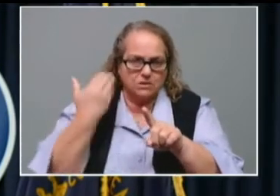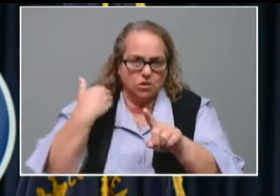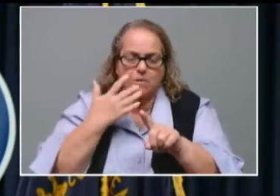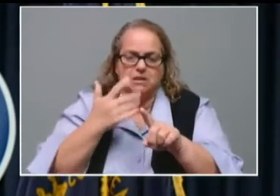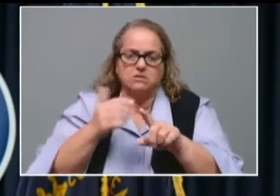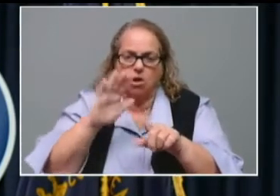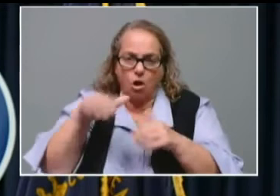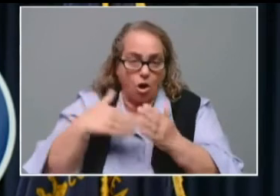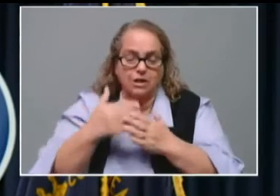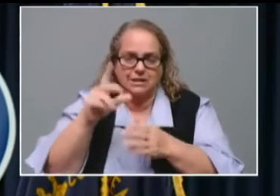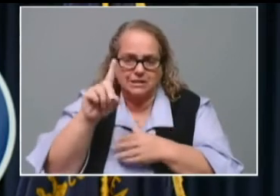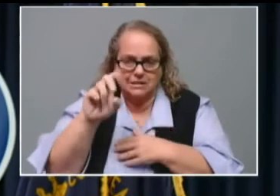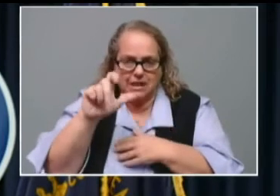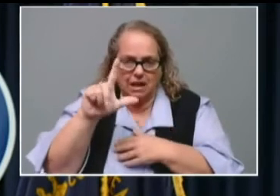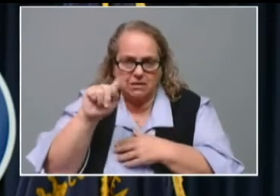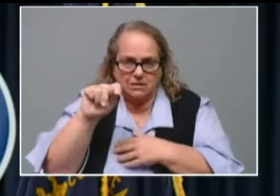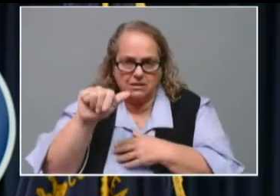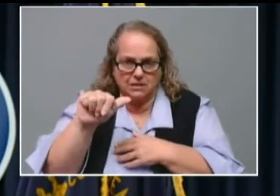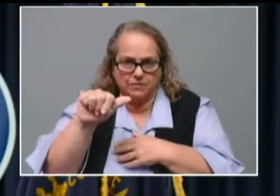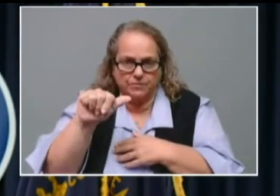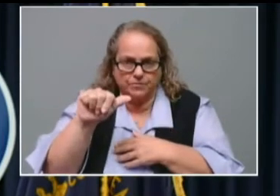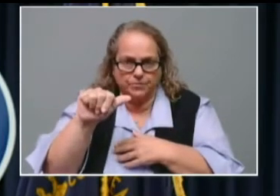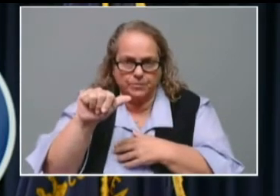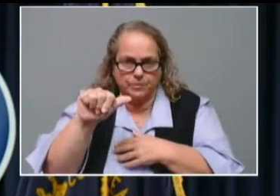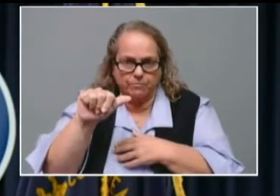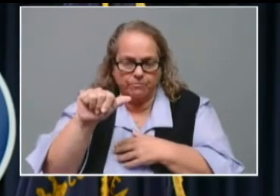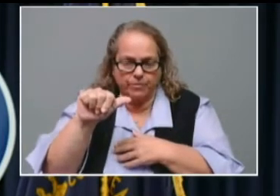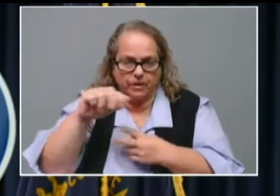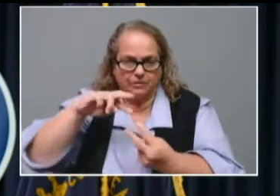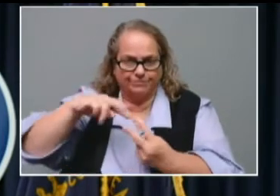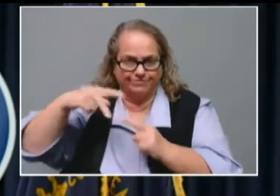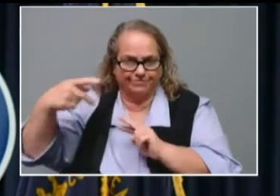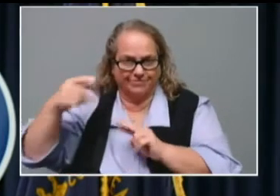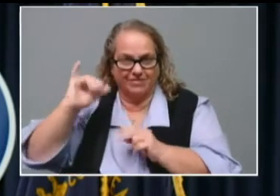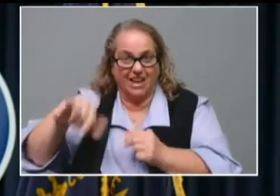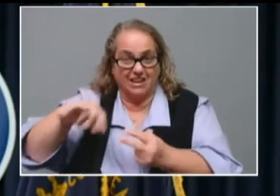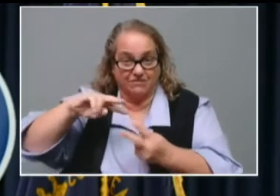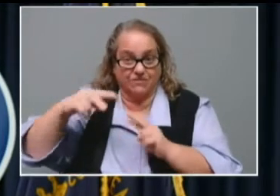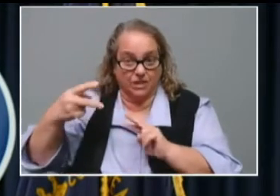these are ones coming through that second process that we use. Um, and all